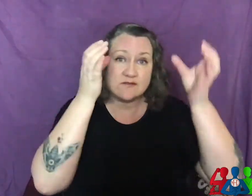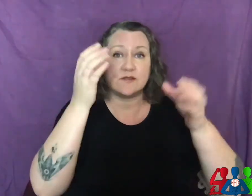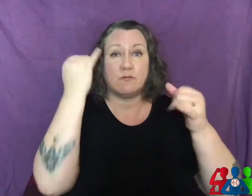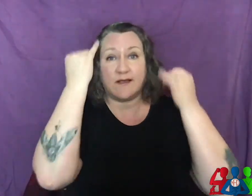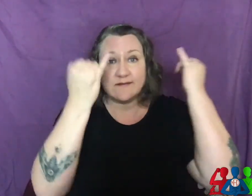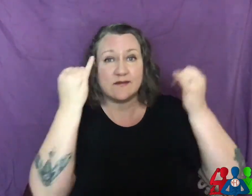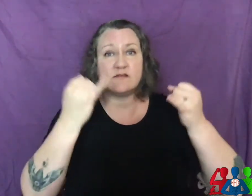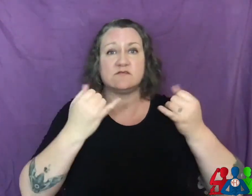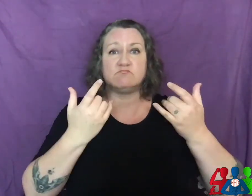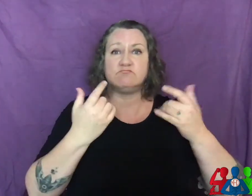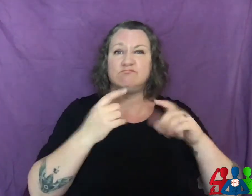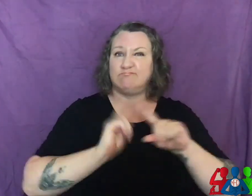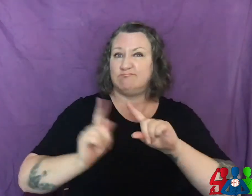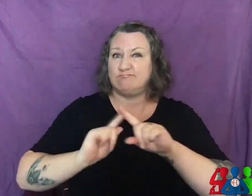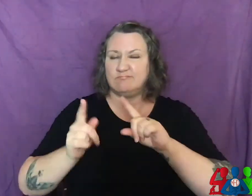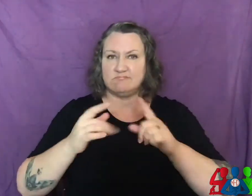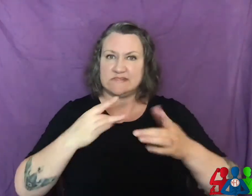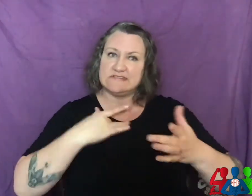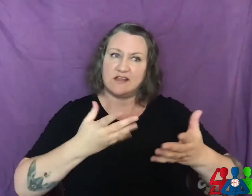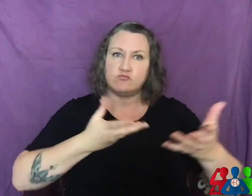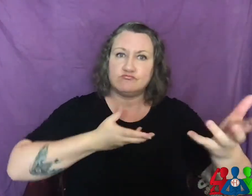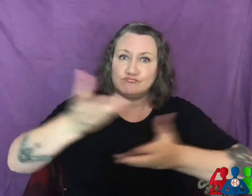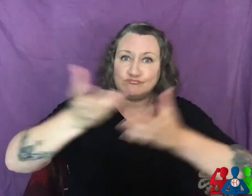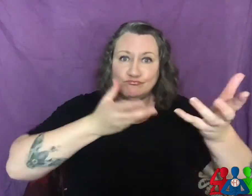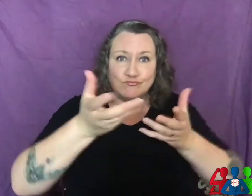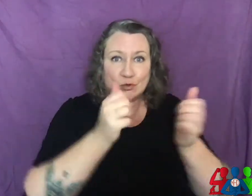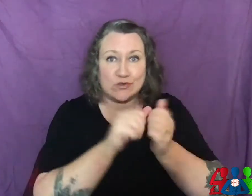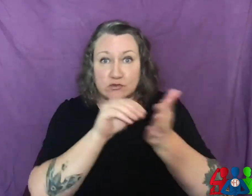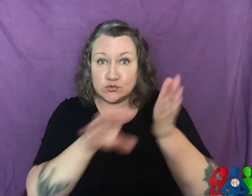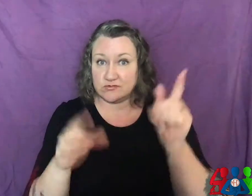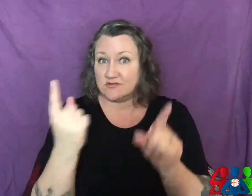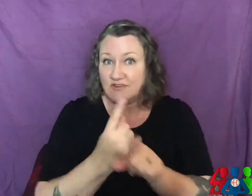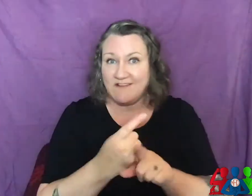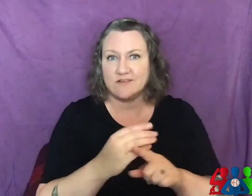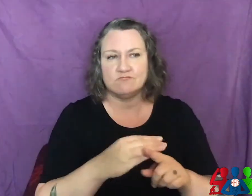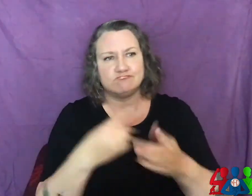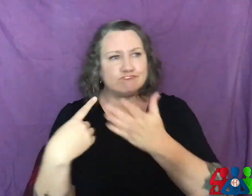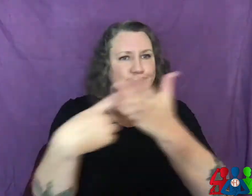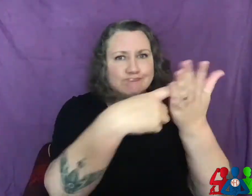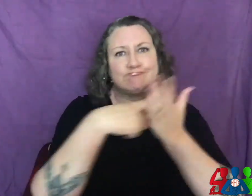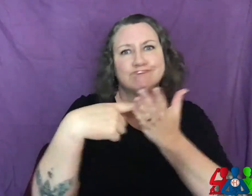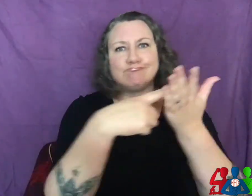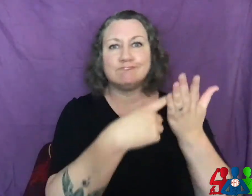introduce new content, new concepts, new ideas, you tend to interact with your students,